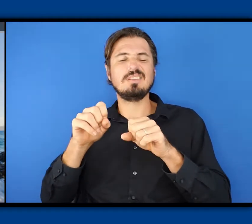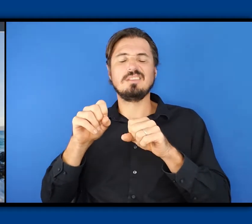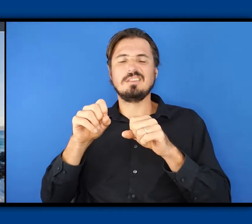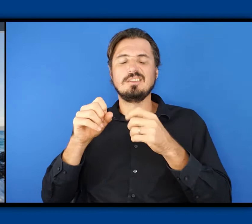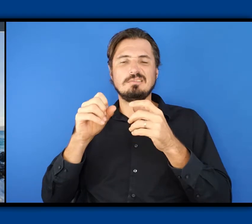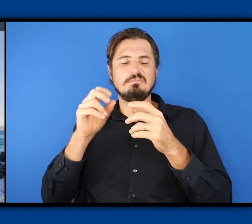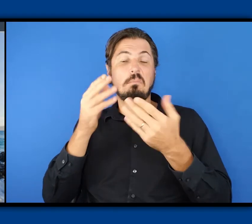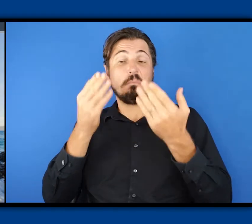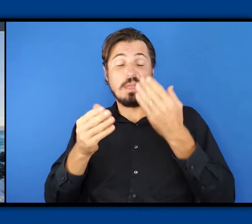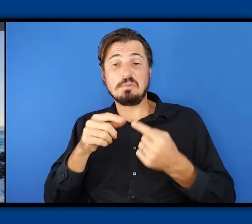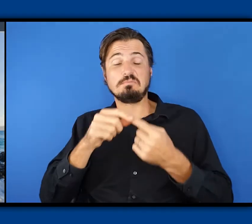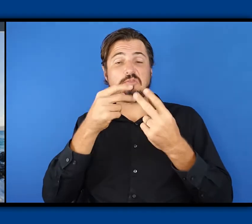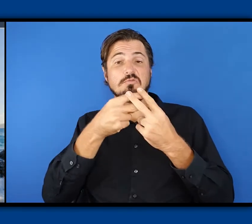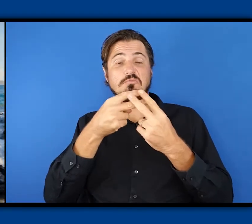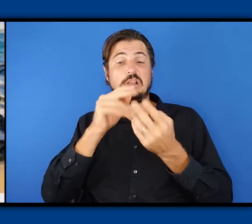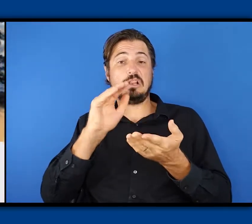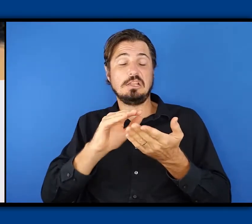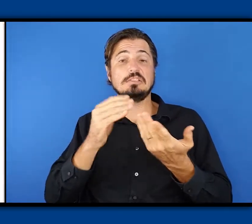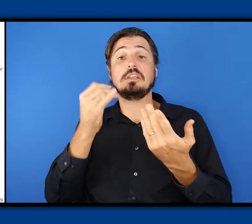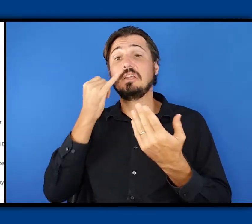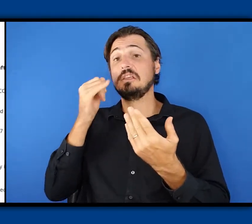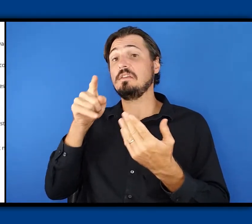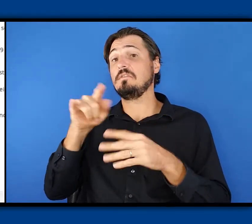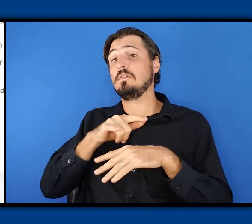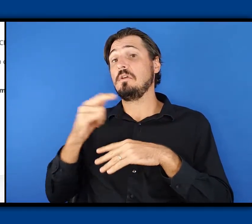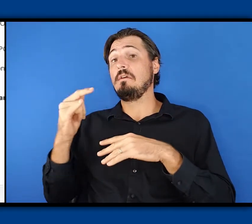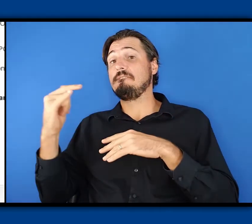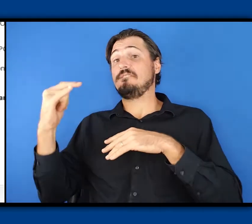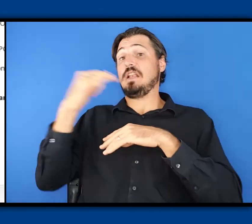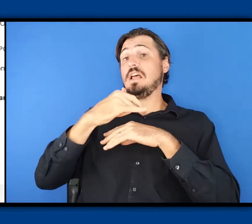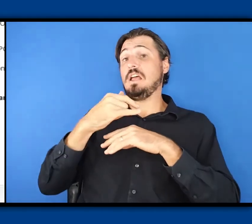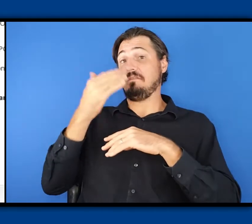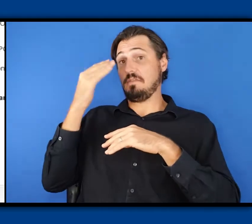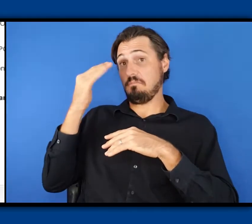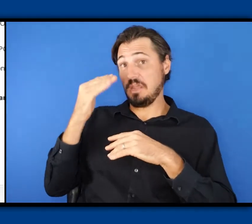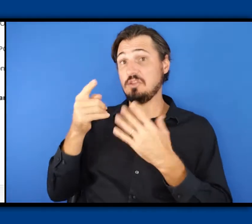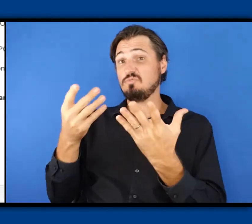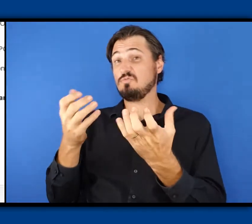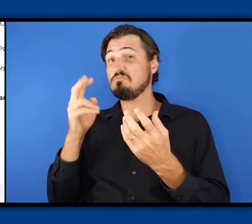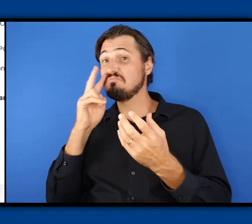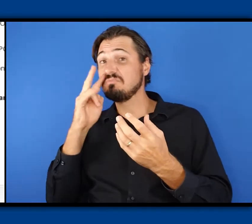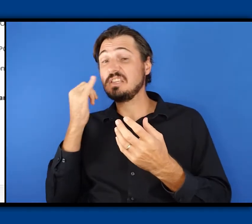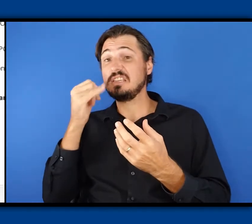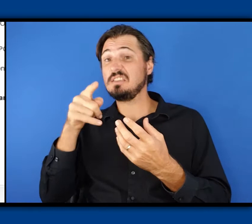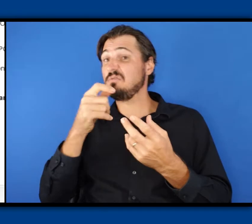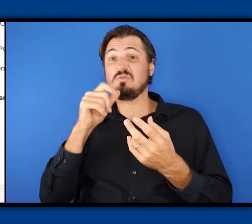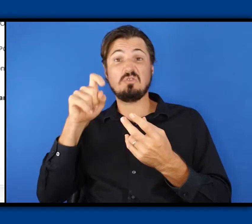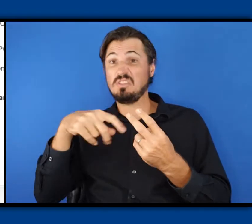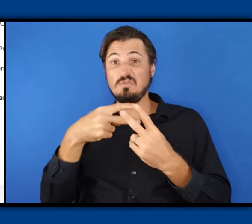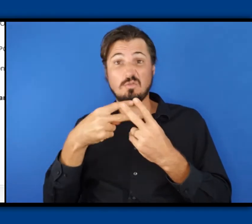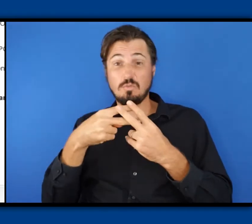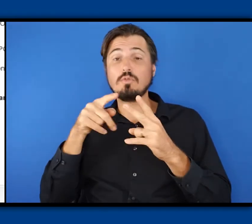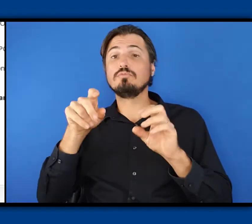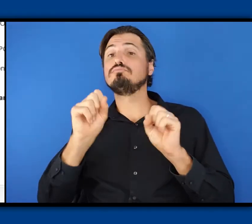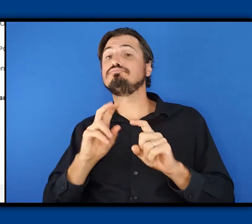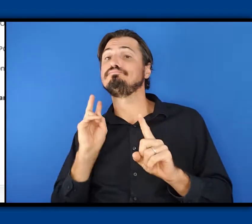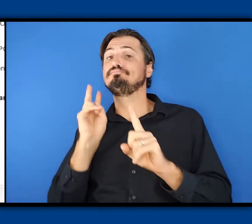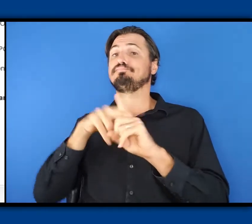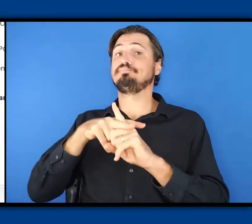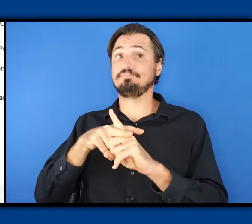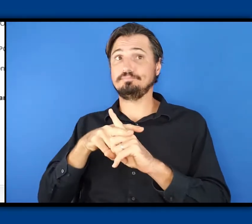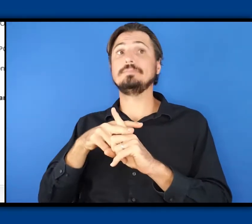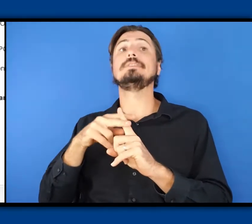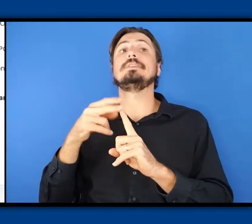quarantine request can go to the Attorney General’s website at AG.hawaii.gov/travelexemption